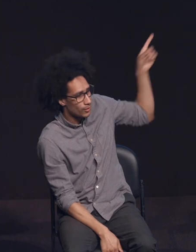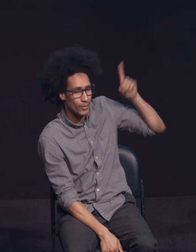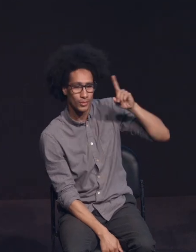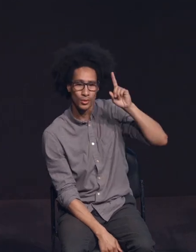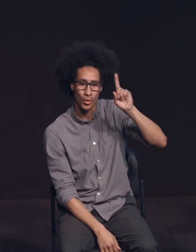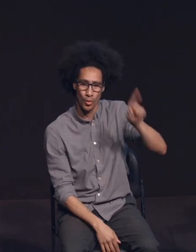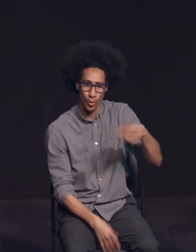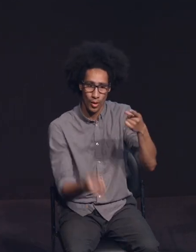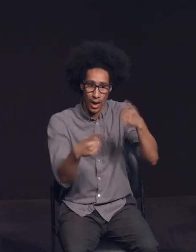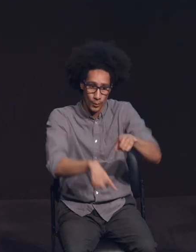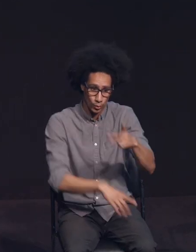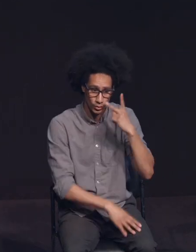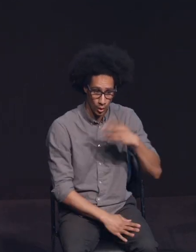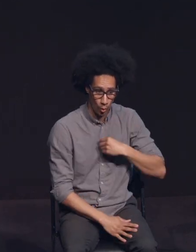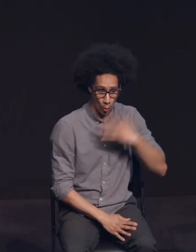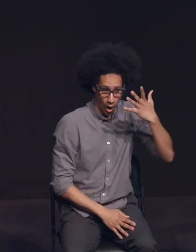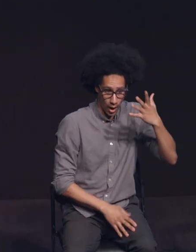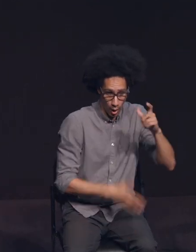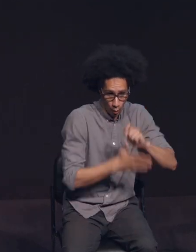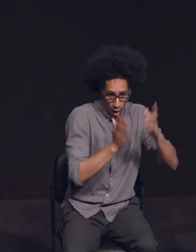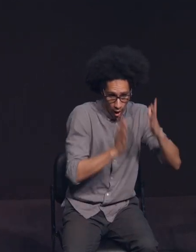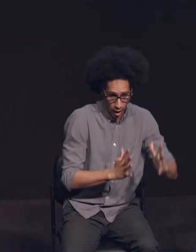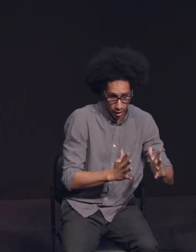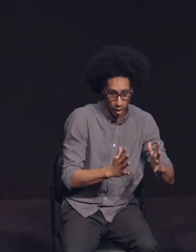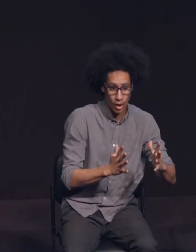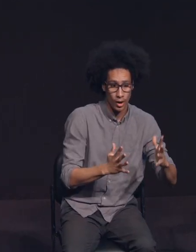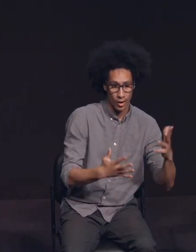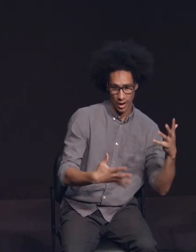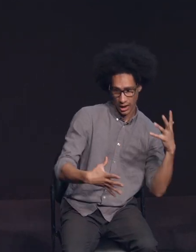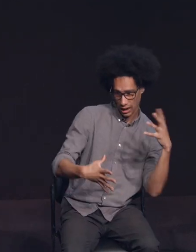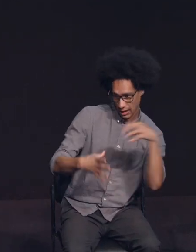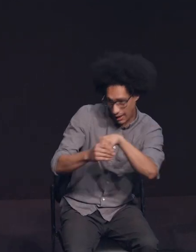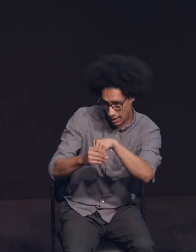engage that it becomes visible.